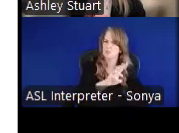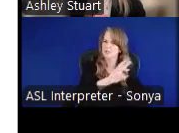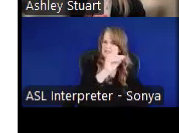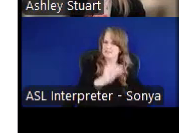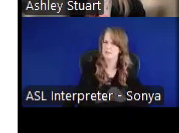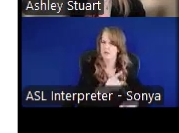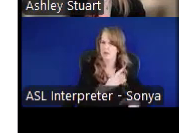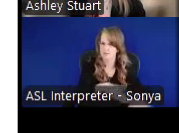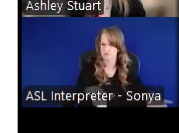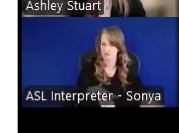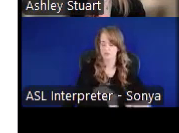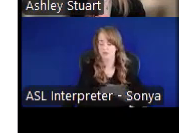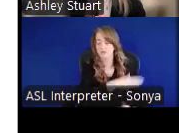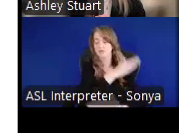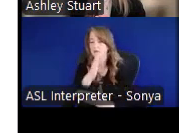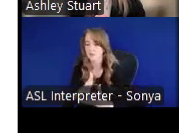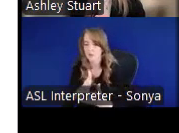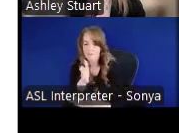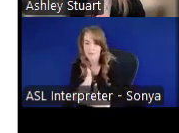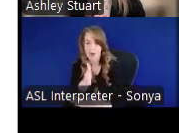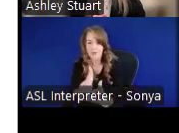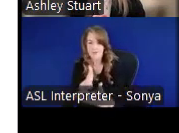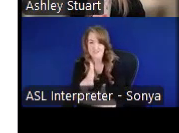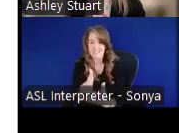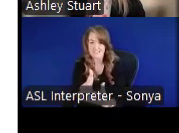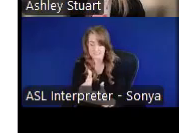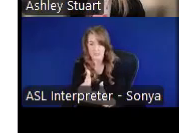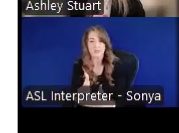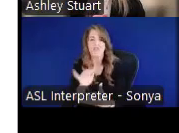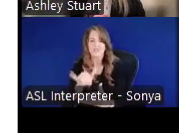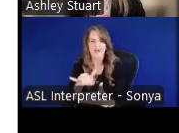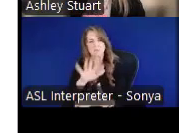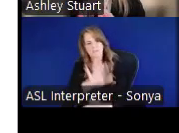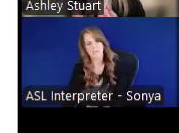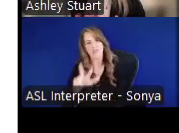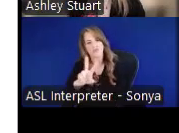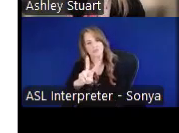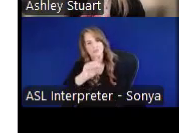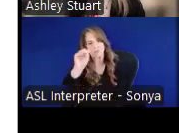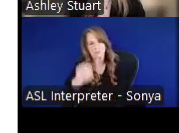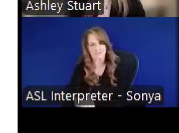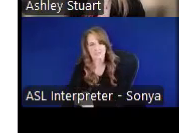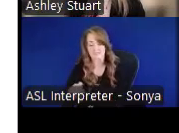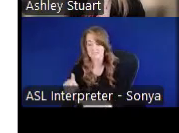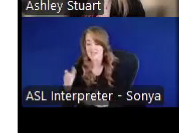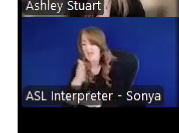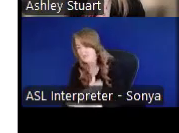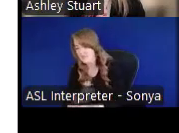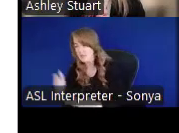intensity, which captured about 32% of children, and high aggressive or self injurious